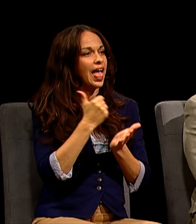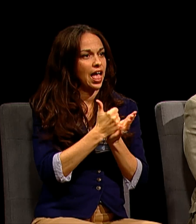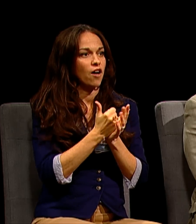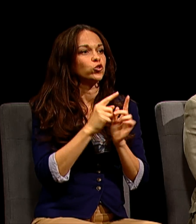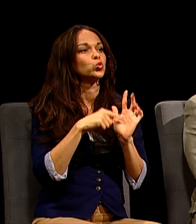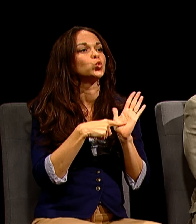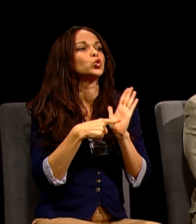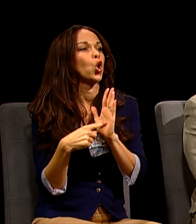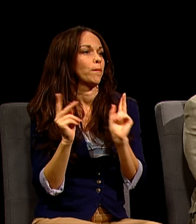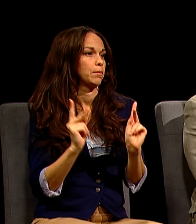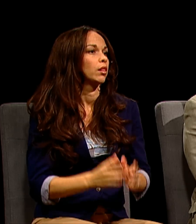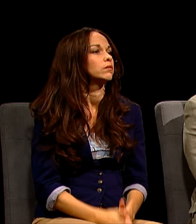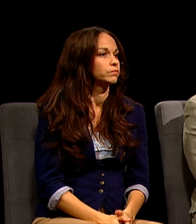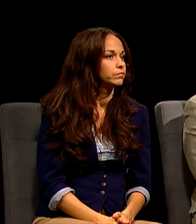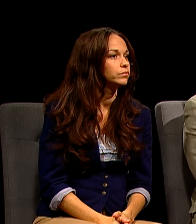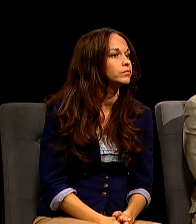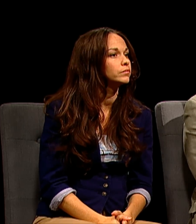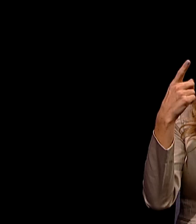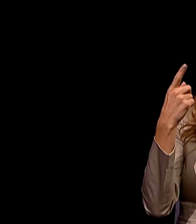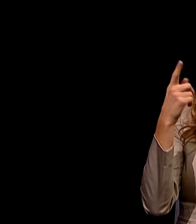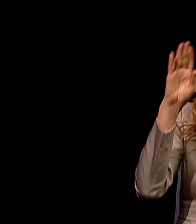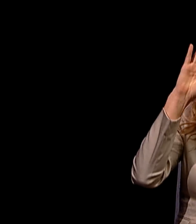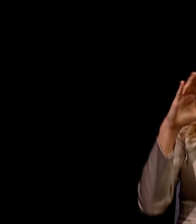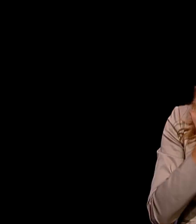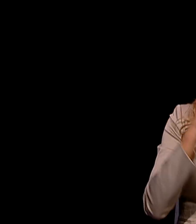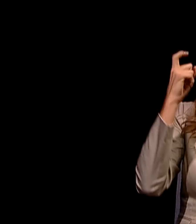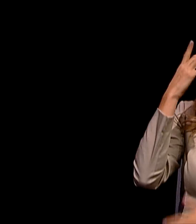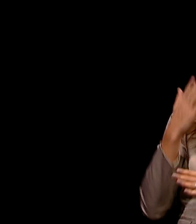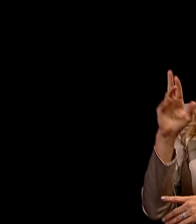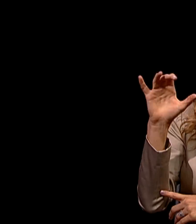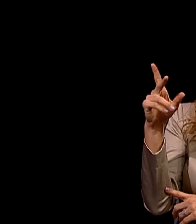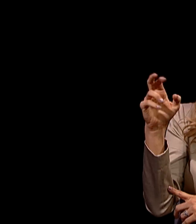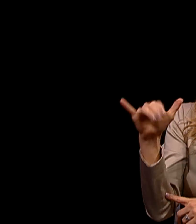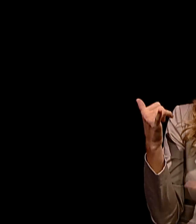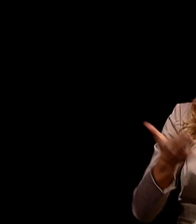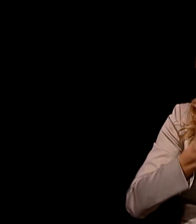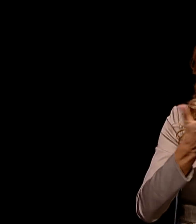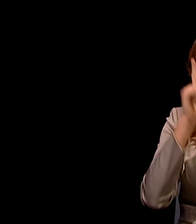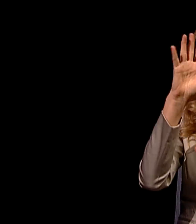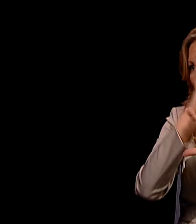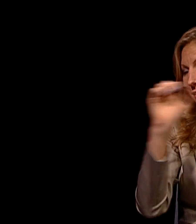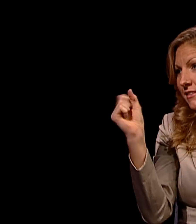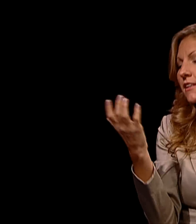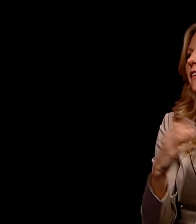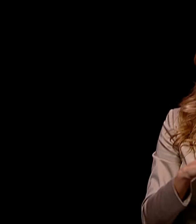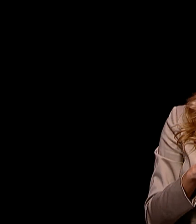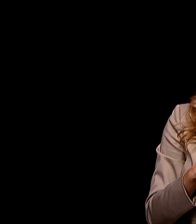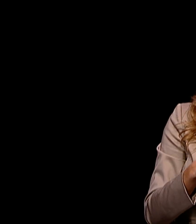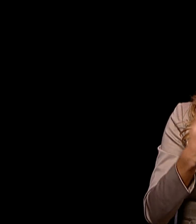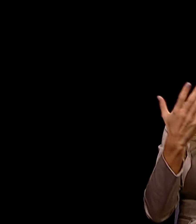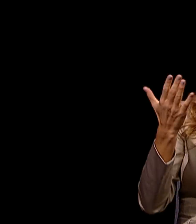It's just helpful to show people. You know our governor, Rick Perry, is running for